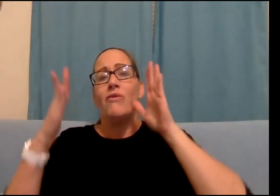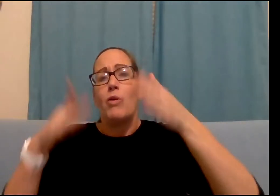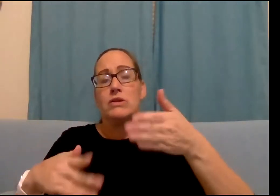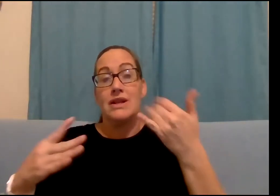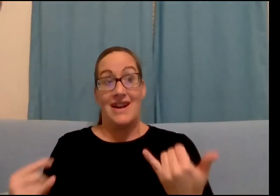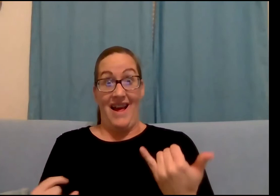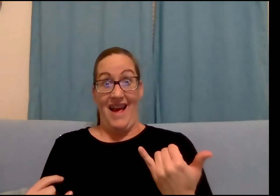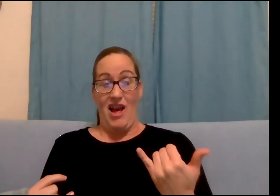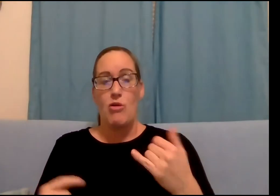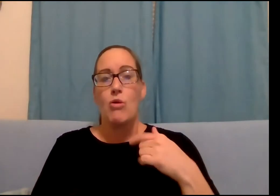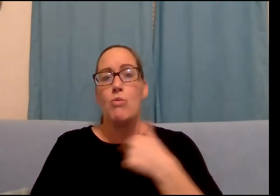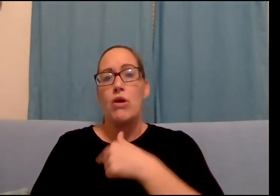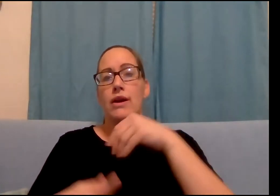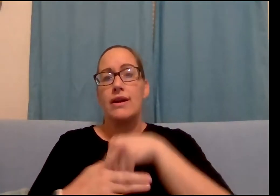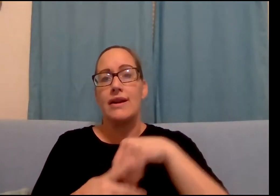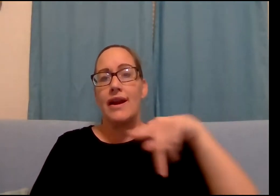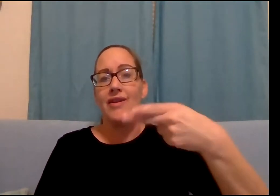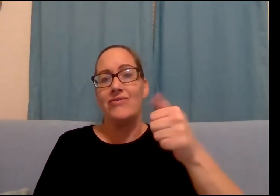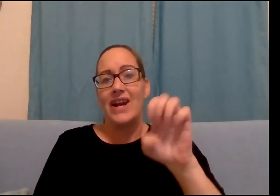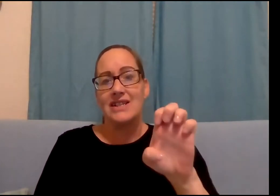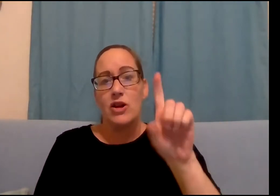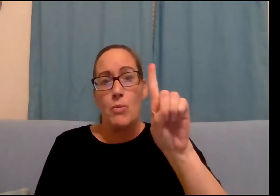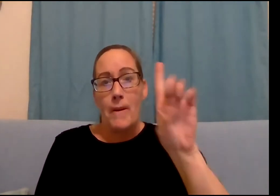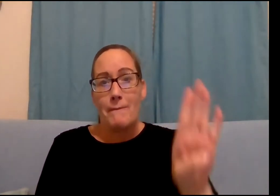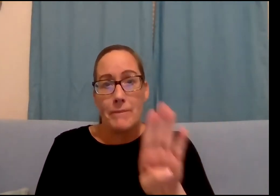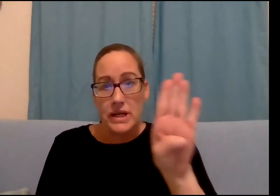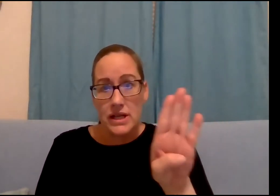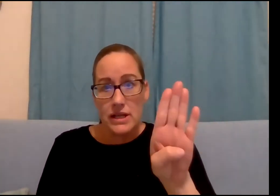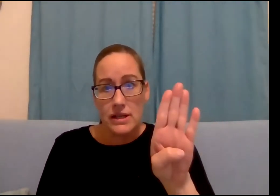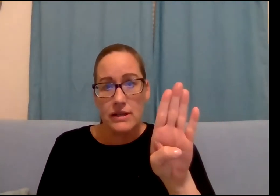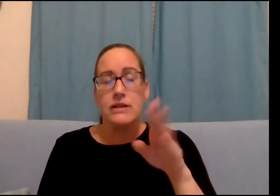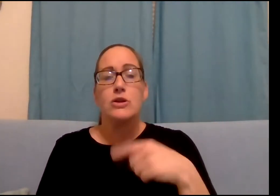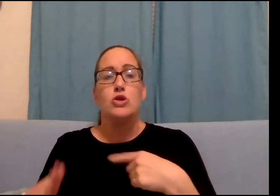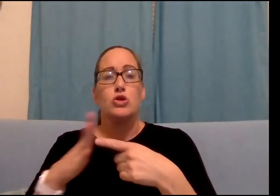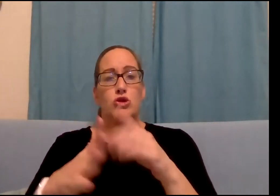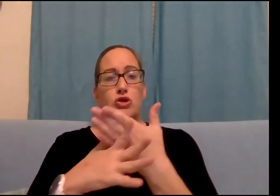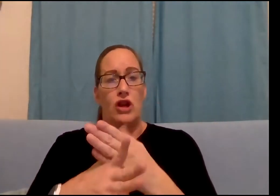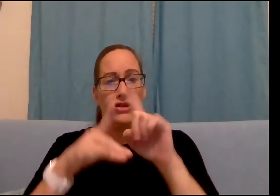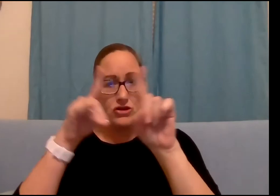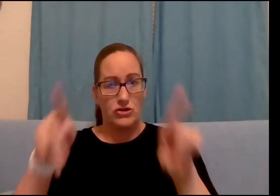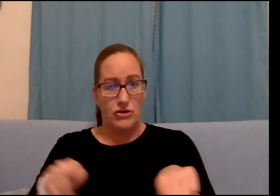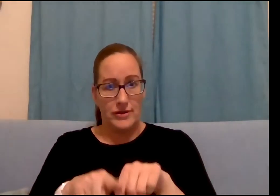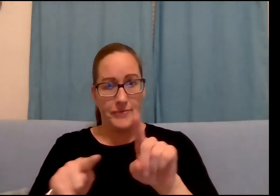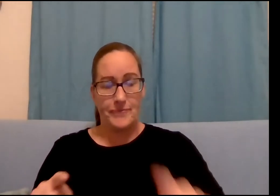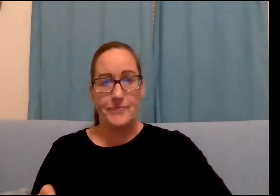We will focus on the current phase--we are in phase 1B. I will now share screen.